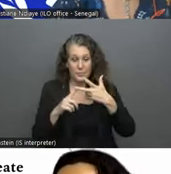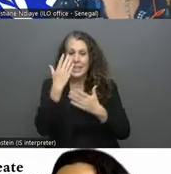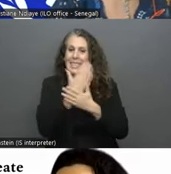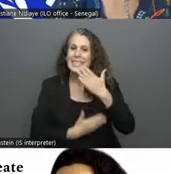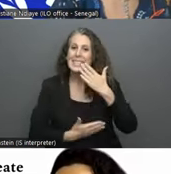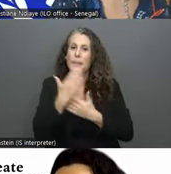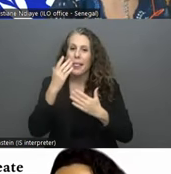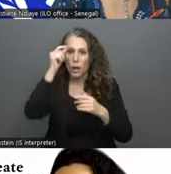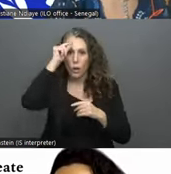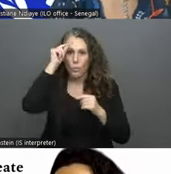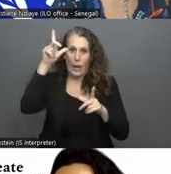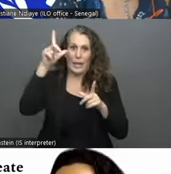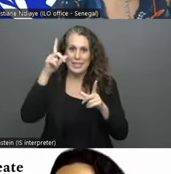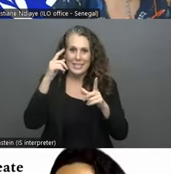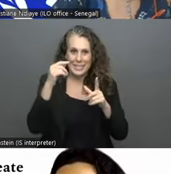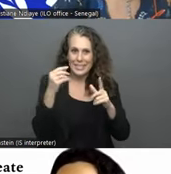help as well that I'm the Learning and Development Manager.